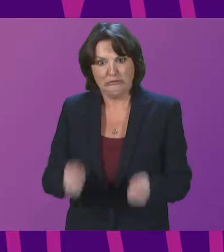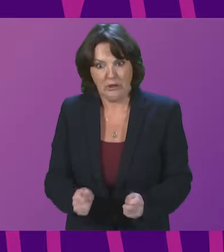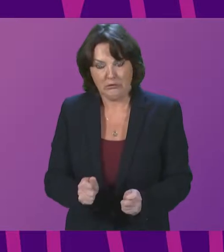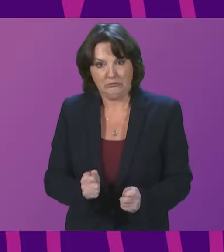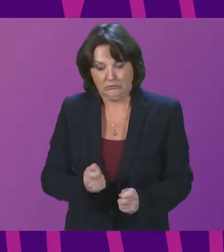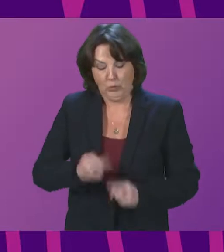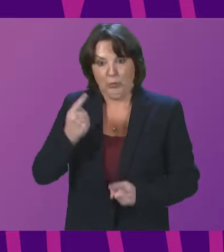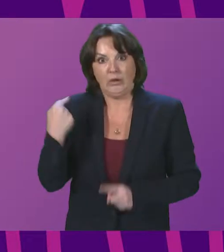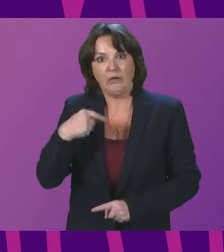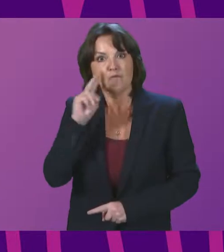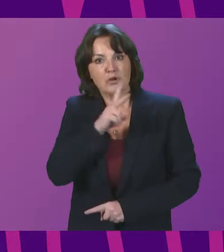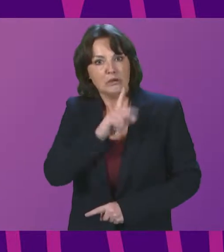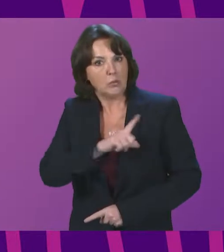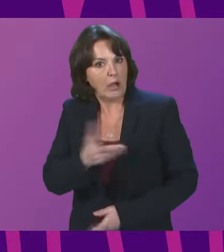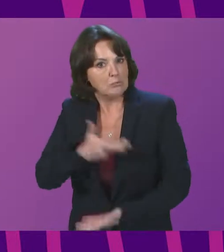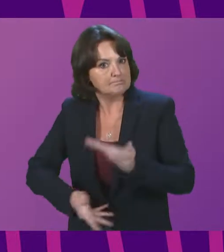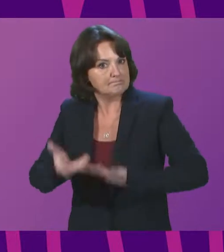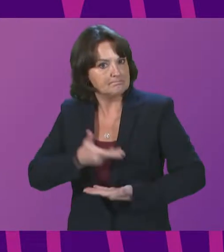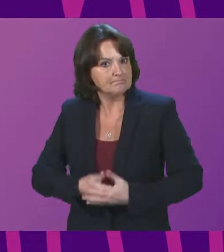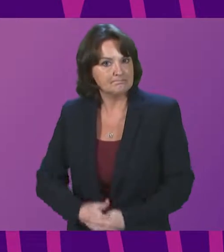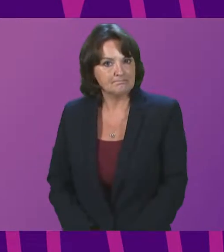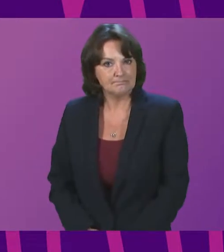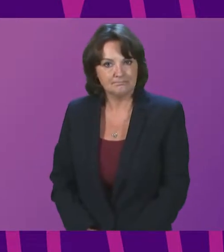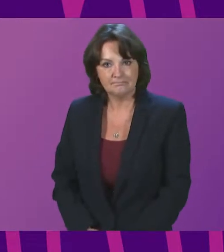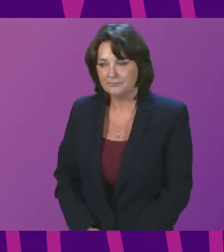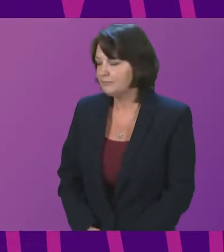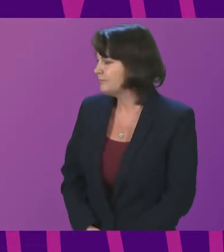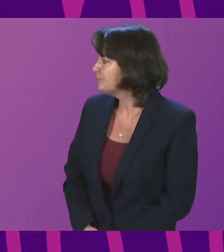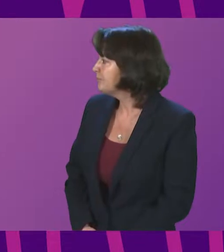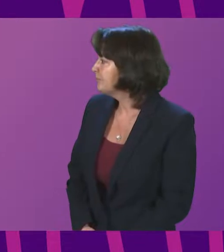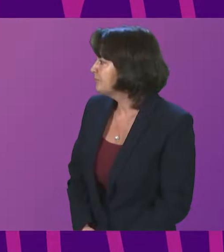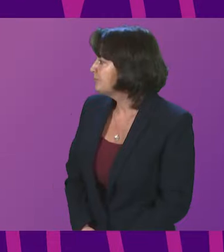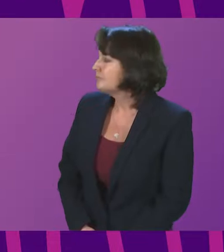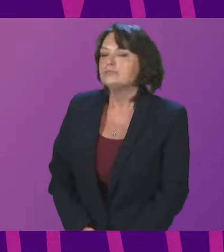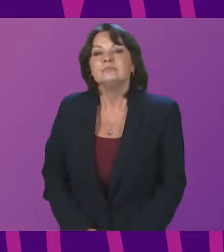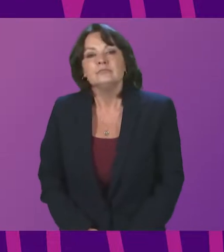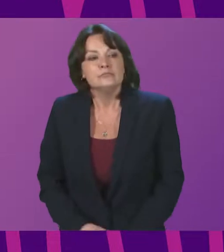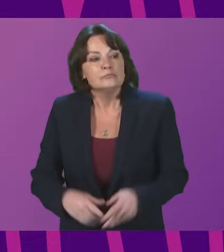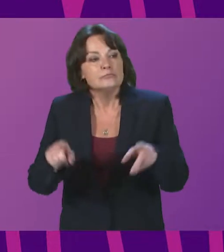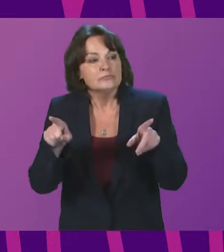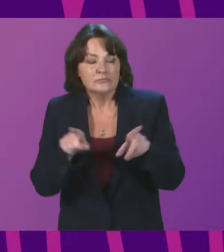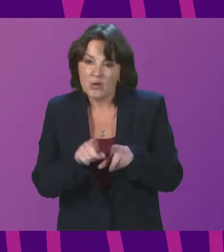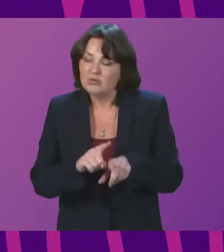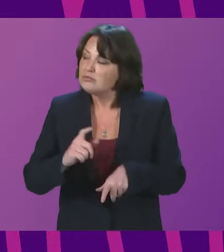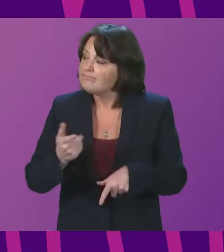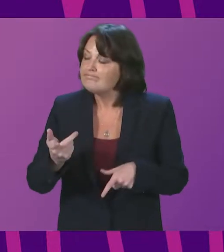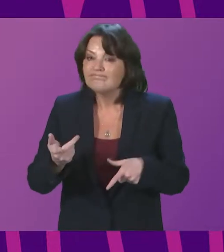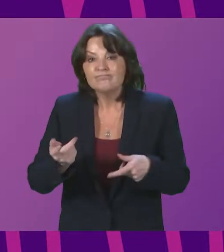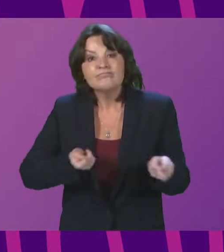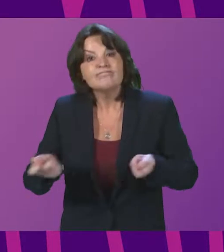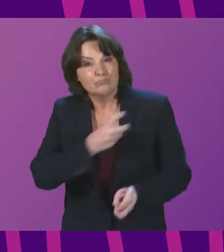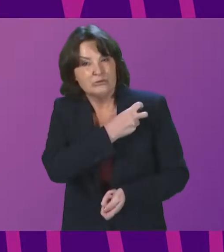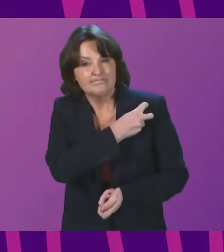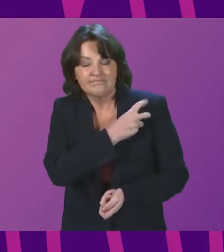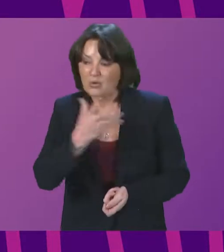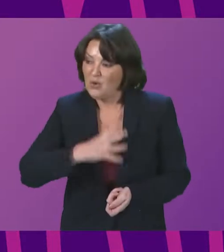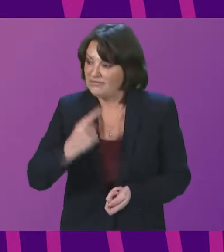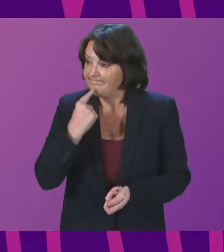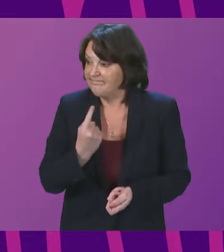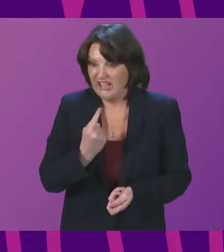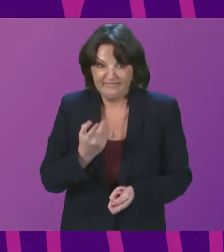First, I, too, on behalf of all of us in the chamber and across the country, express my